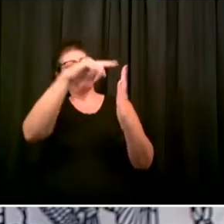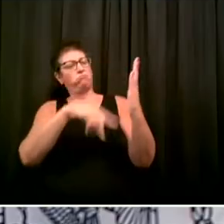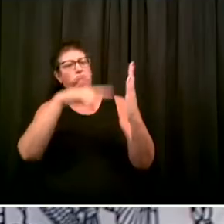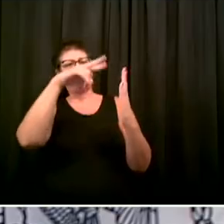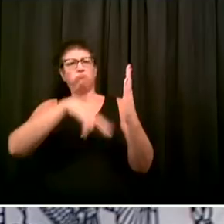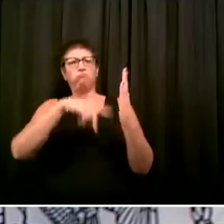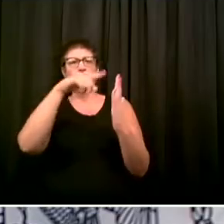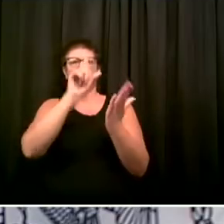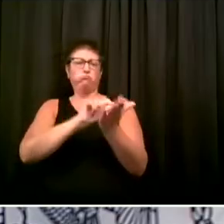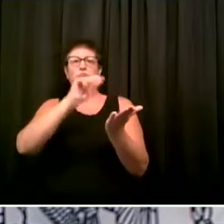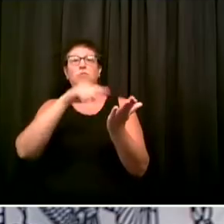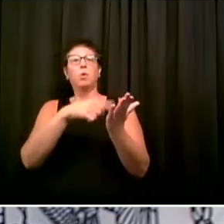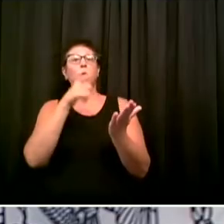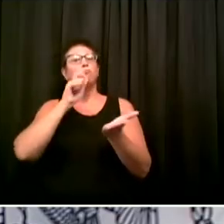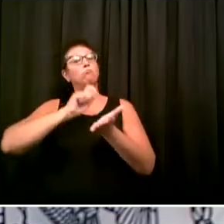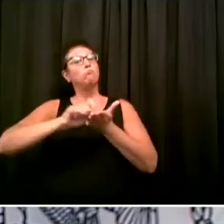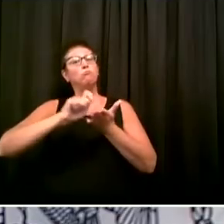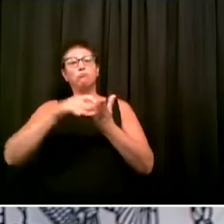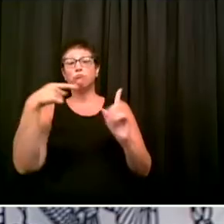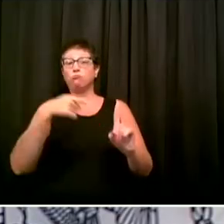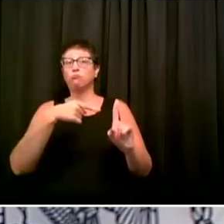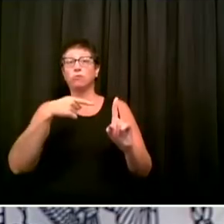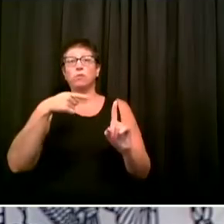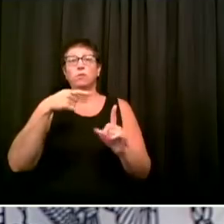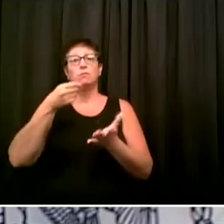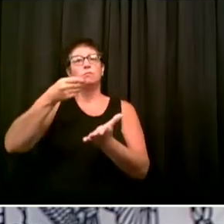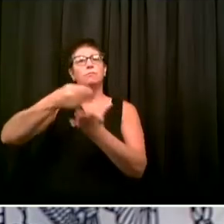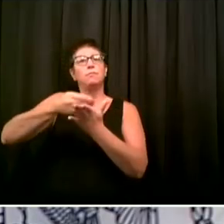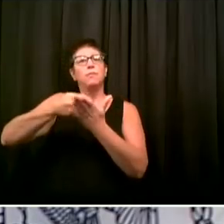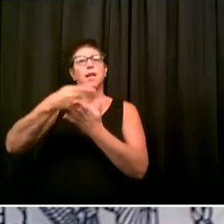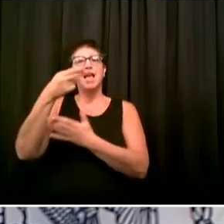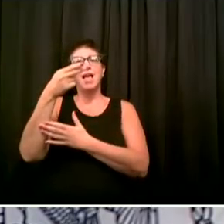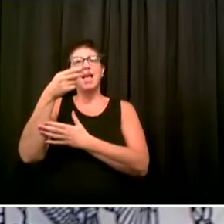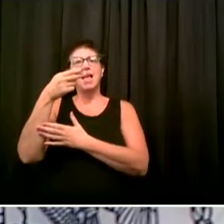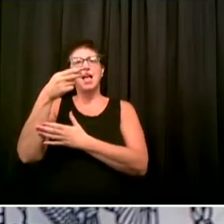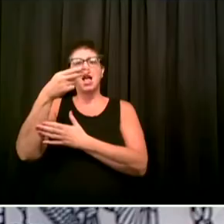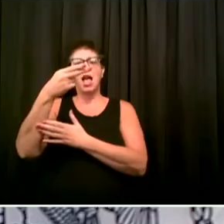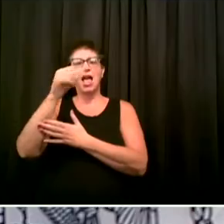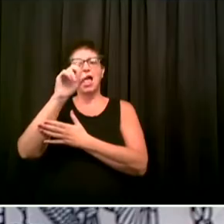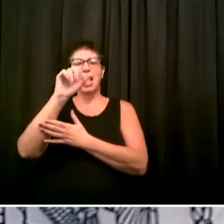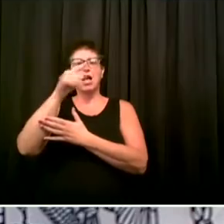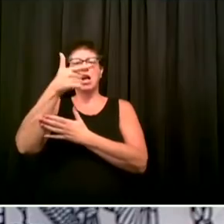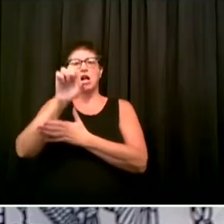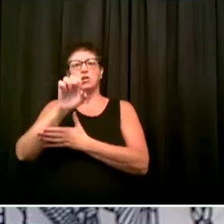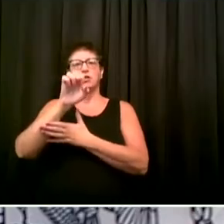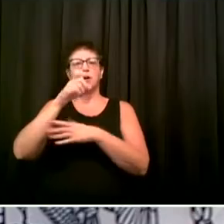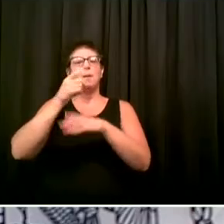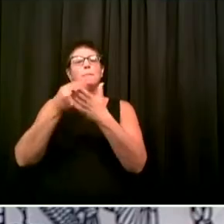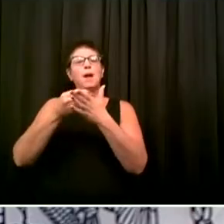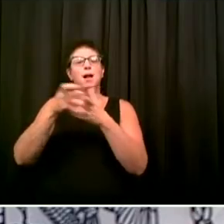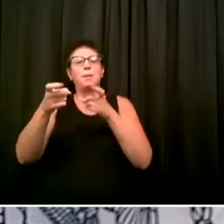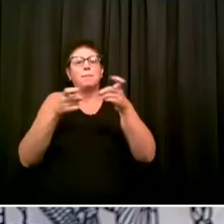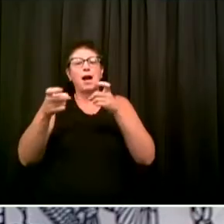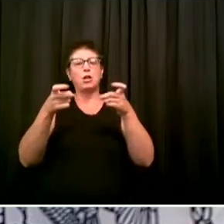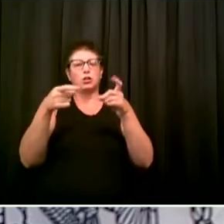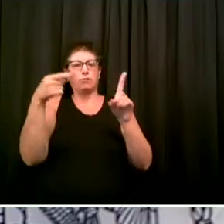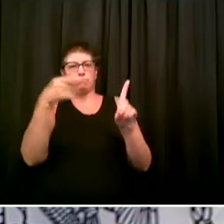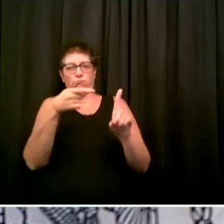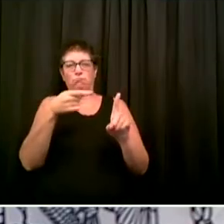MANAGER, IF YOU WANT TO SEE AN EXAME PL TOF AAIOFL